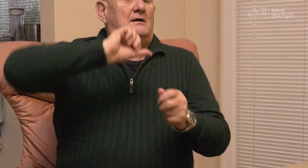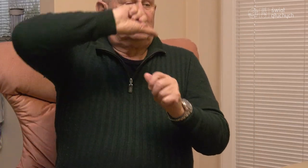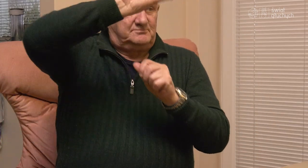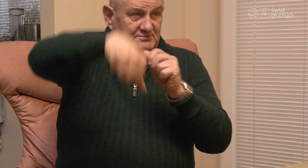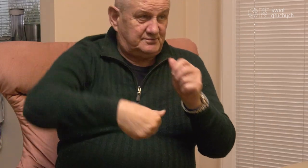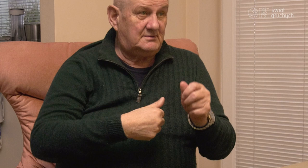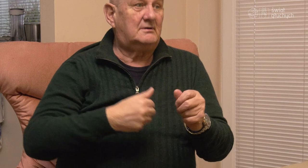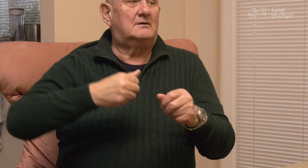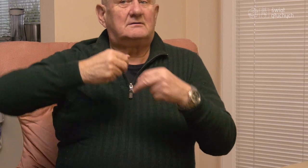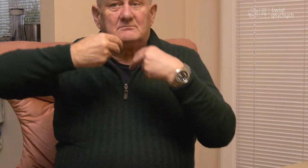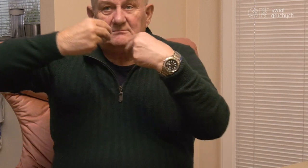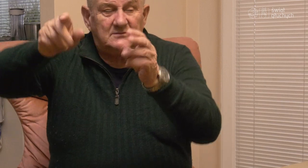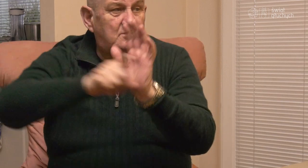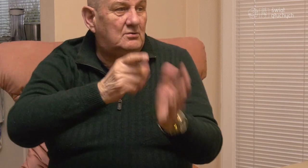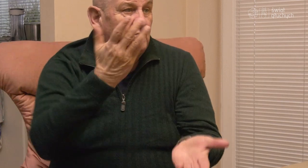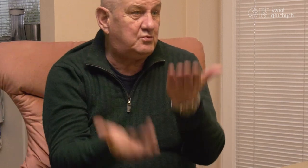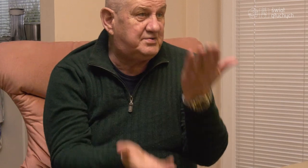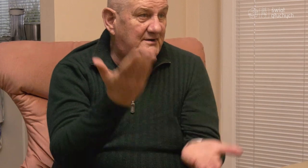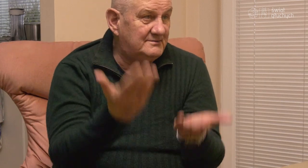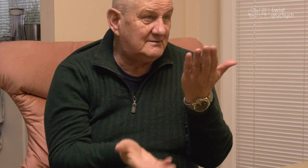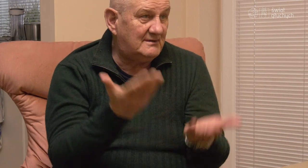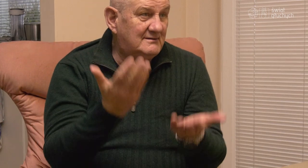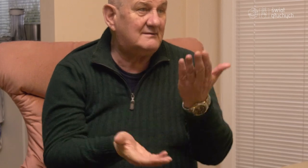after a year she moved to Lublin